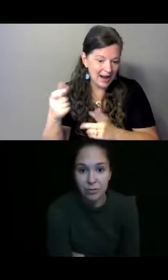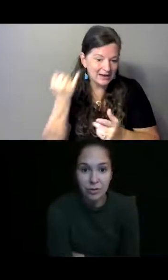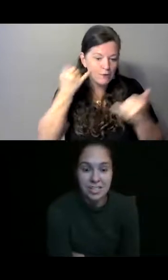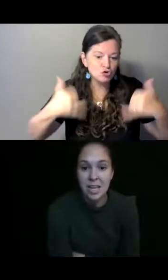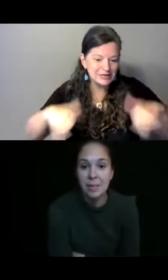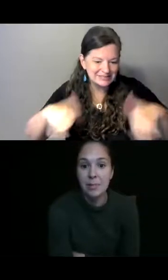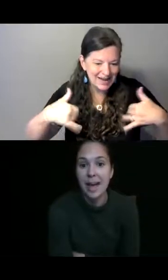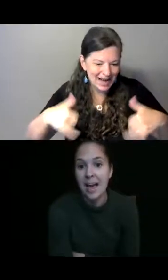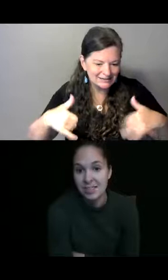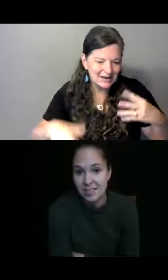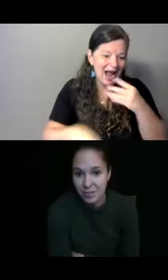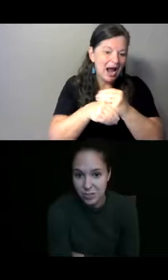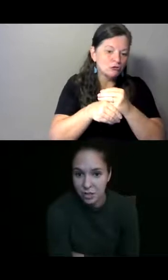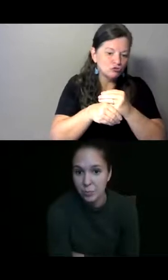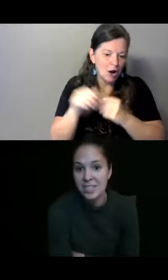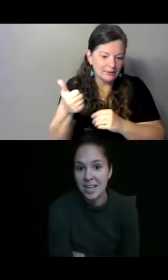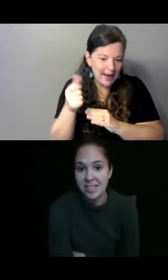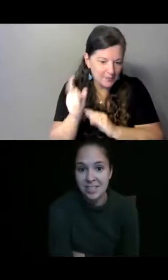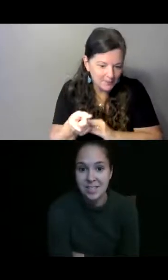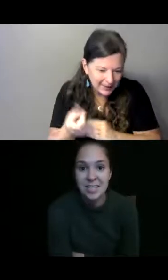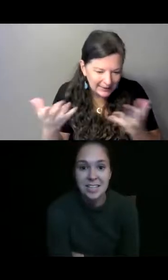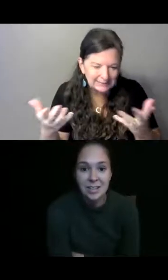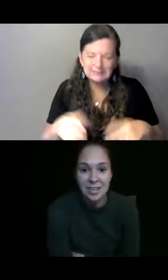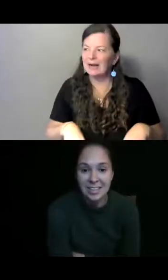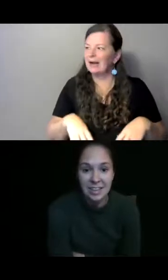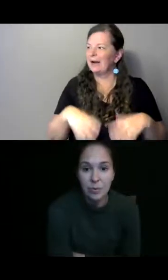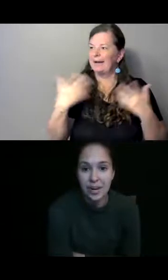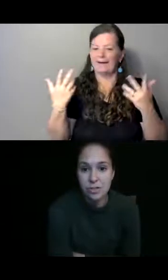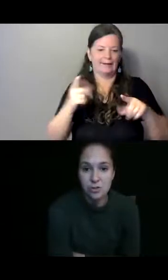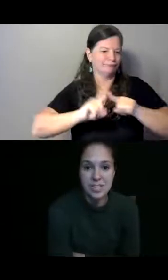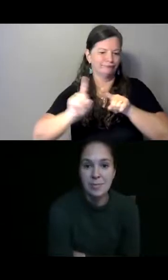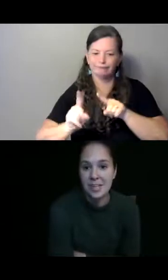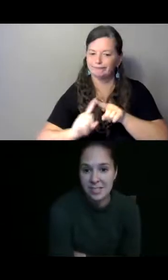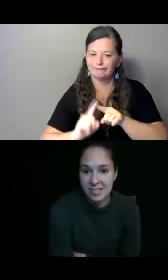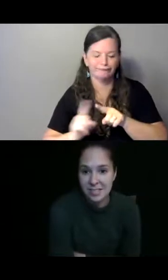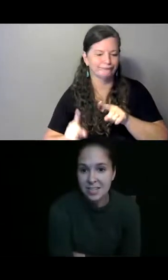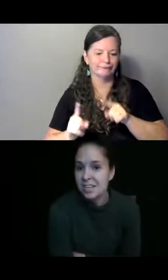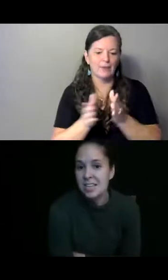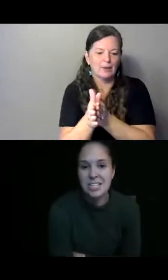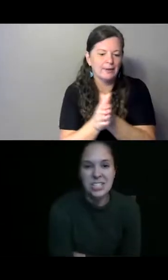a free 10 minute pass if it's a recess and they want an extra 10 minutes, it's,